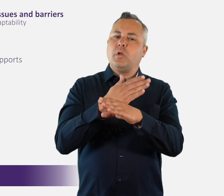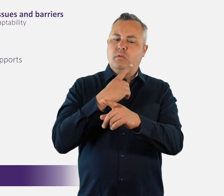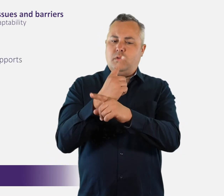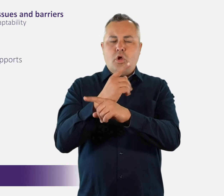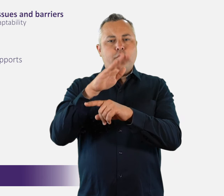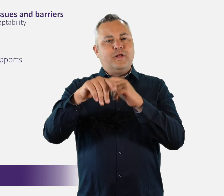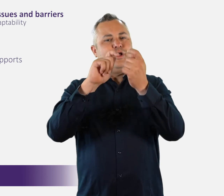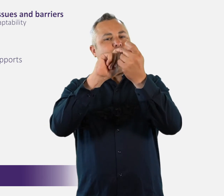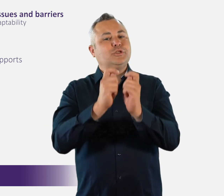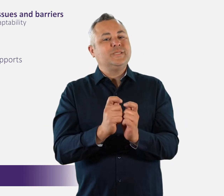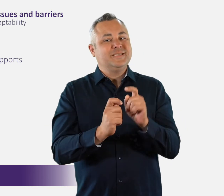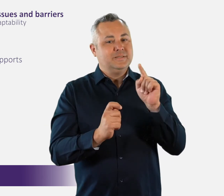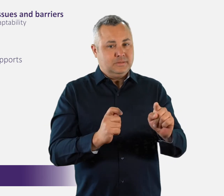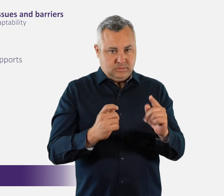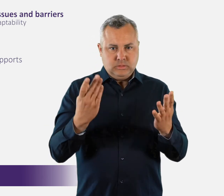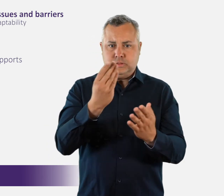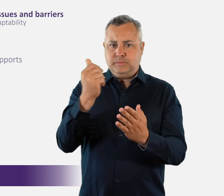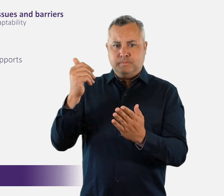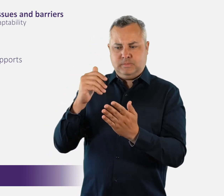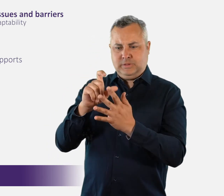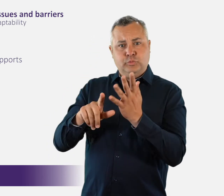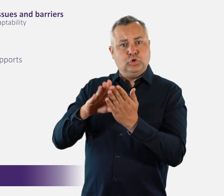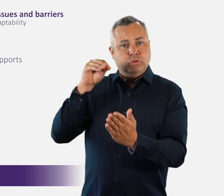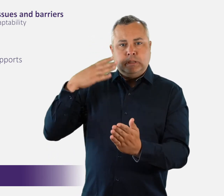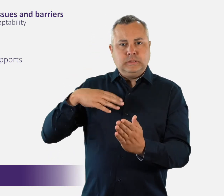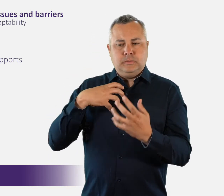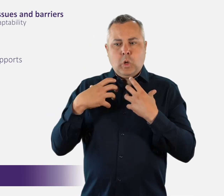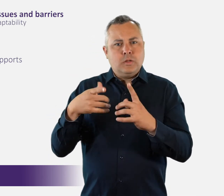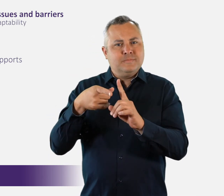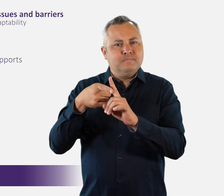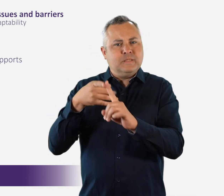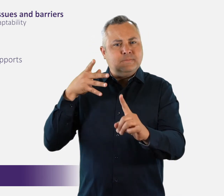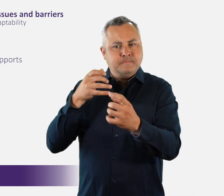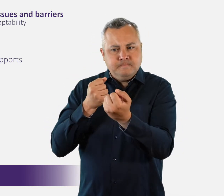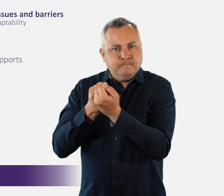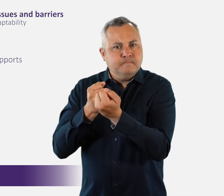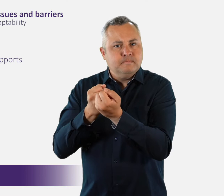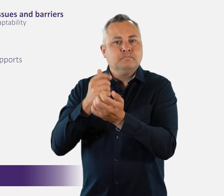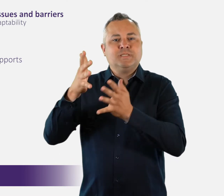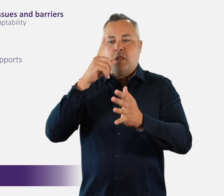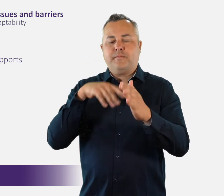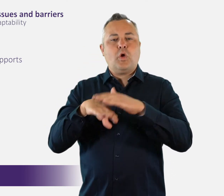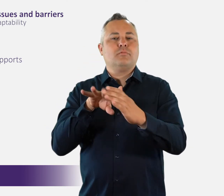In addition to reasonable adjustments, students with disability may require individualised support measures -